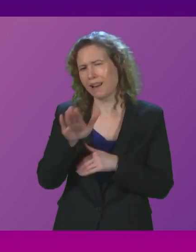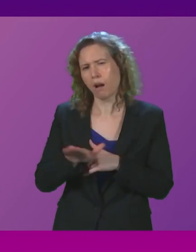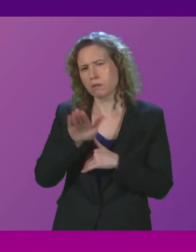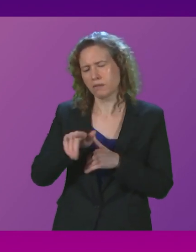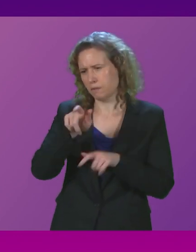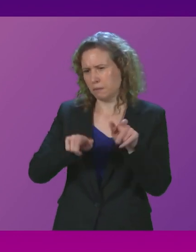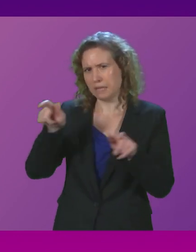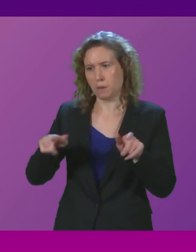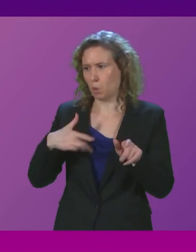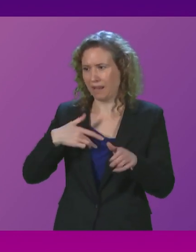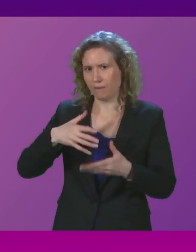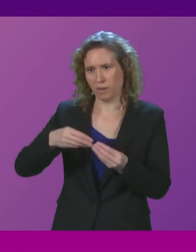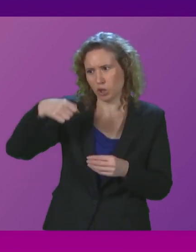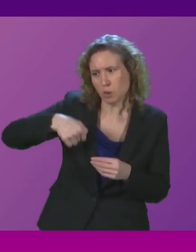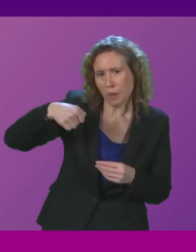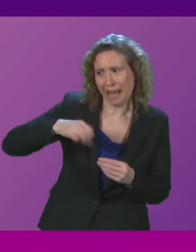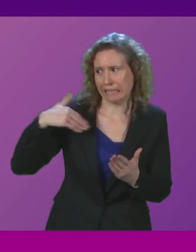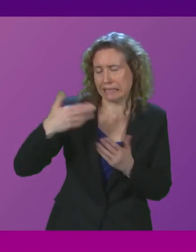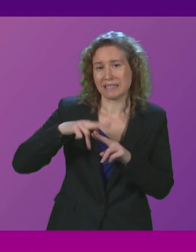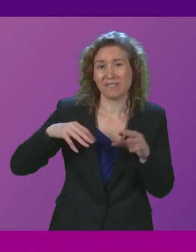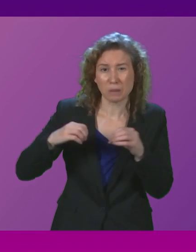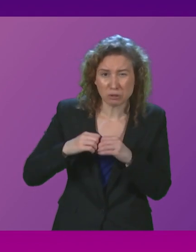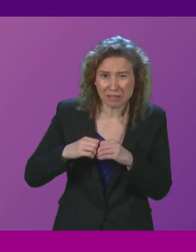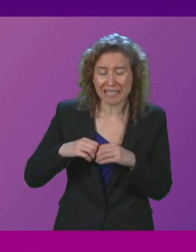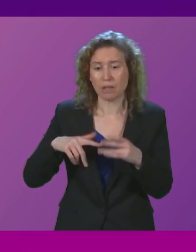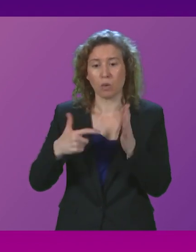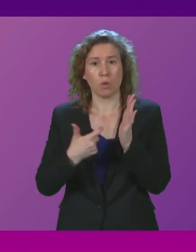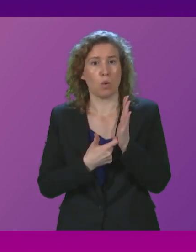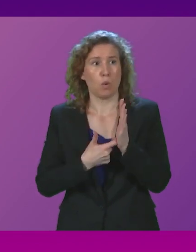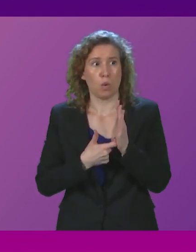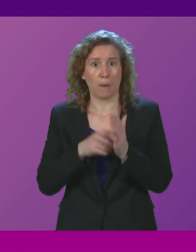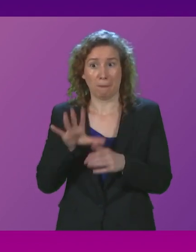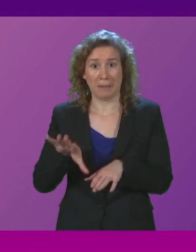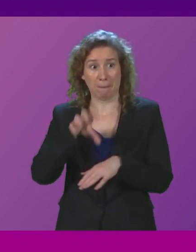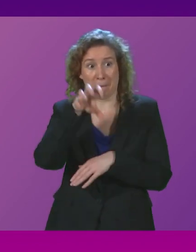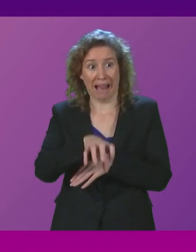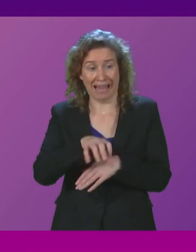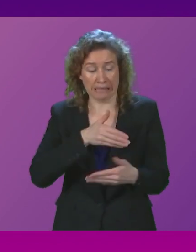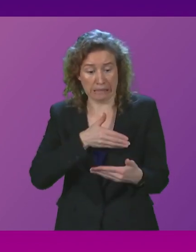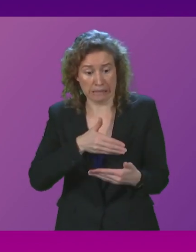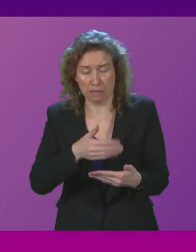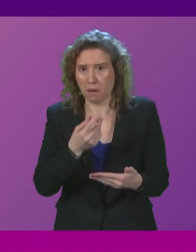been living out of suitcases since February or who are coming to the end of their placements with no idea what happens next.